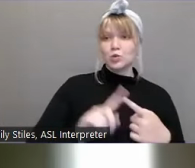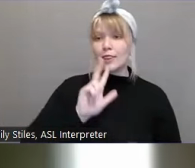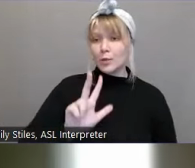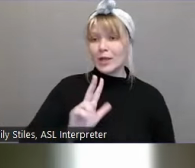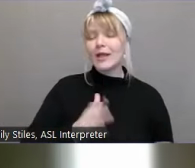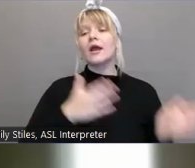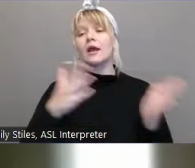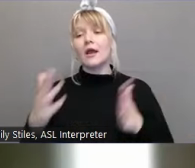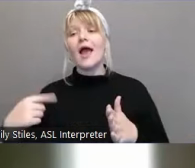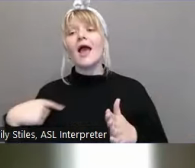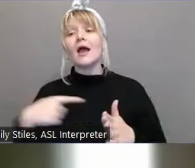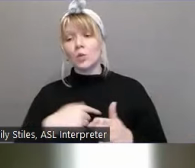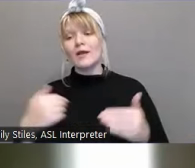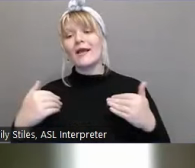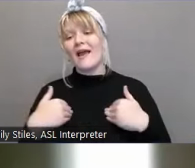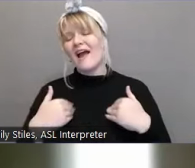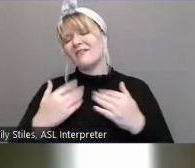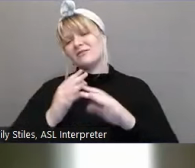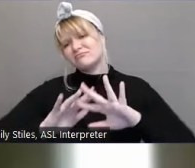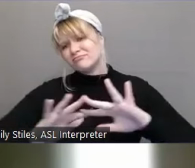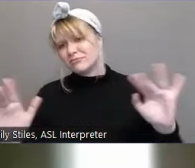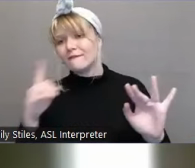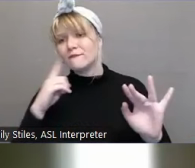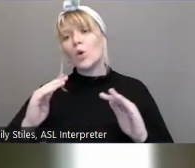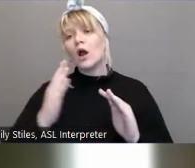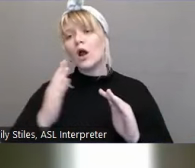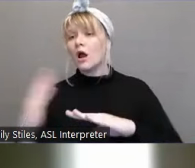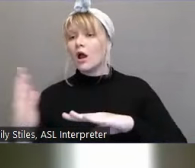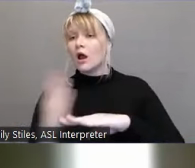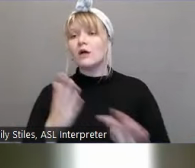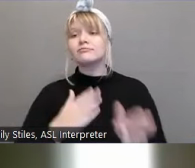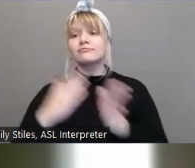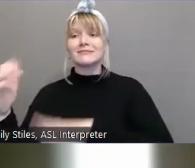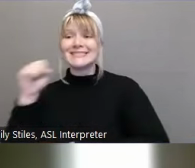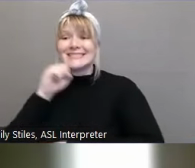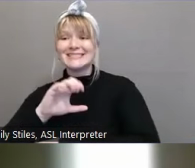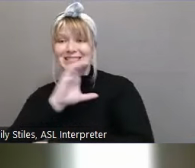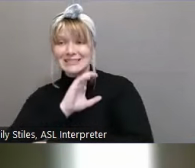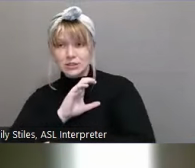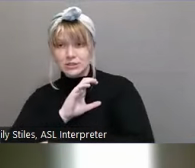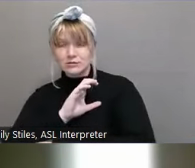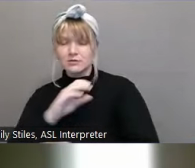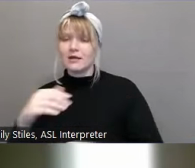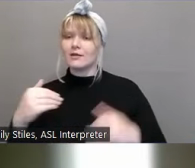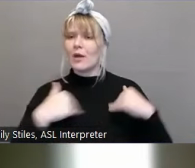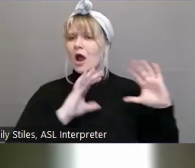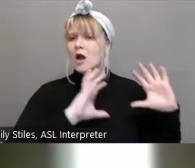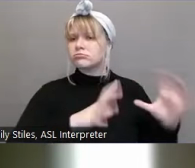the most variety of equipment as possible that people will be able to use, as Rob said, at home, at school, and at work.